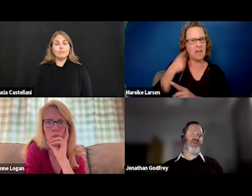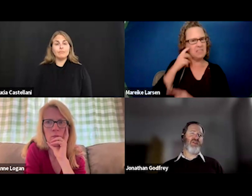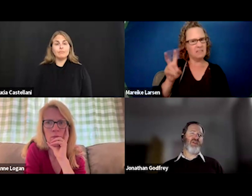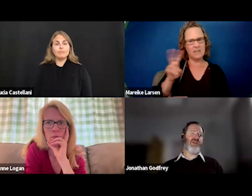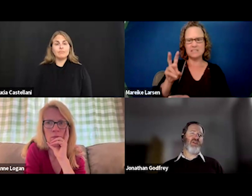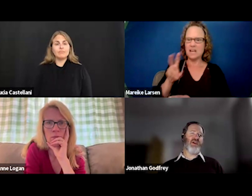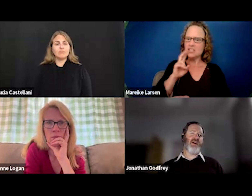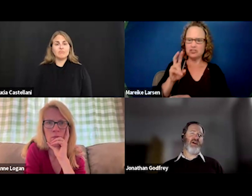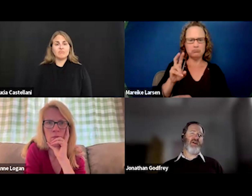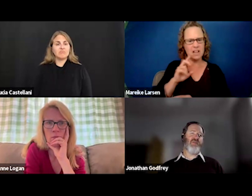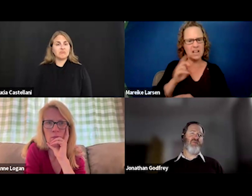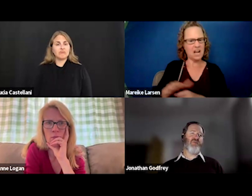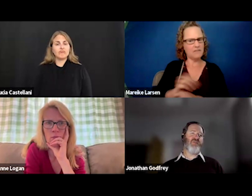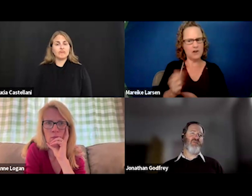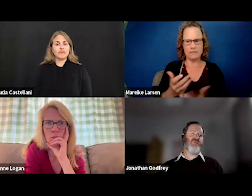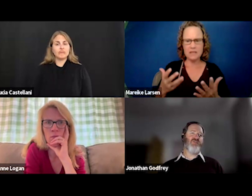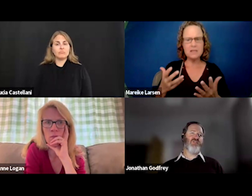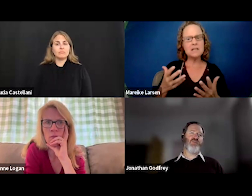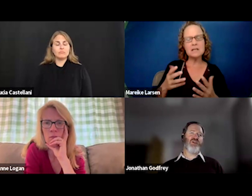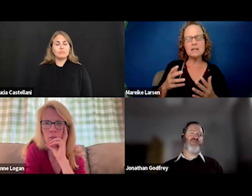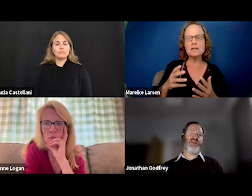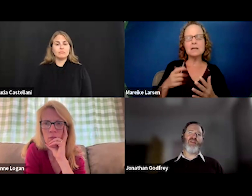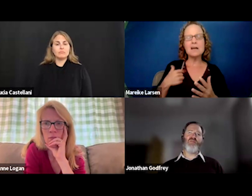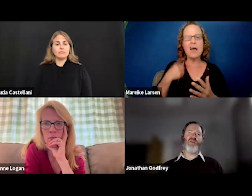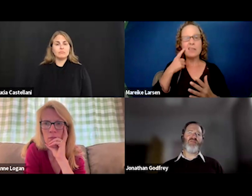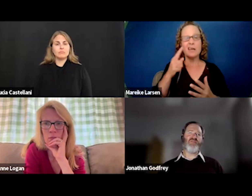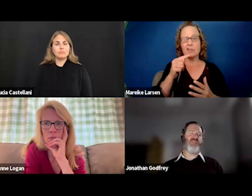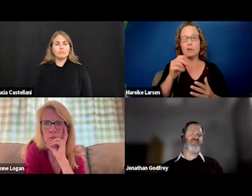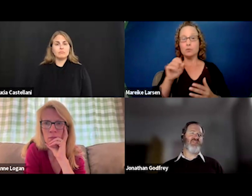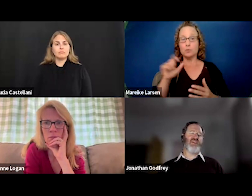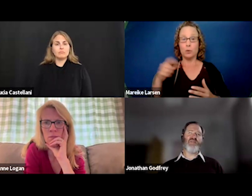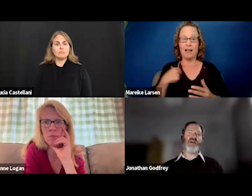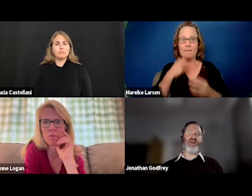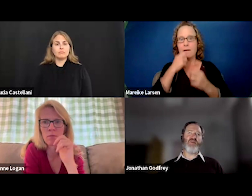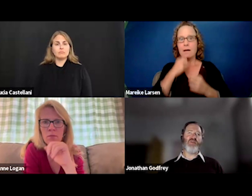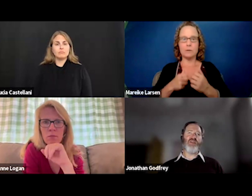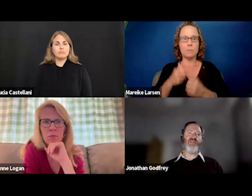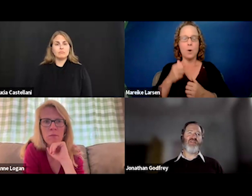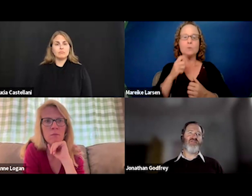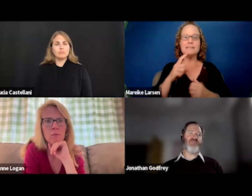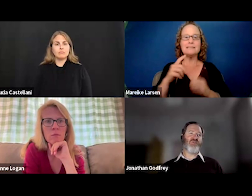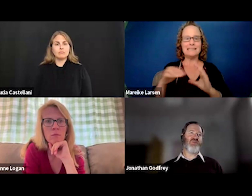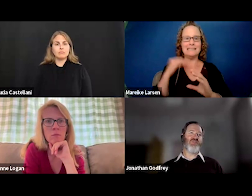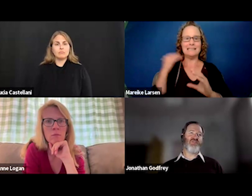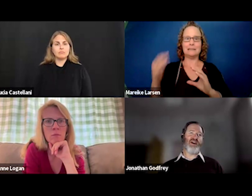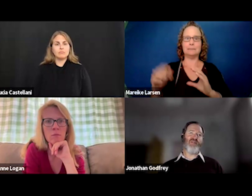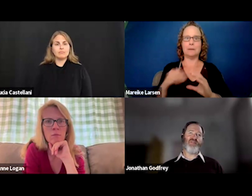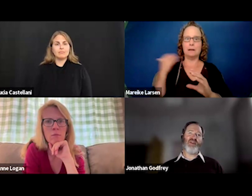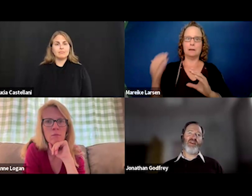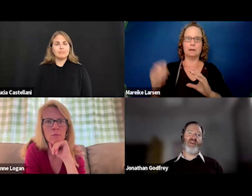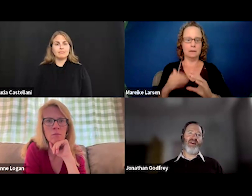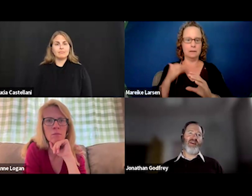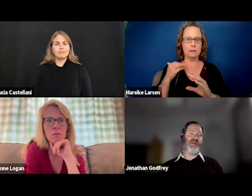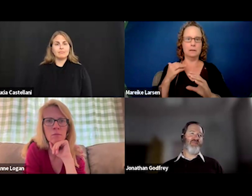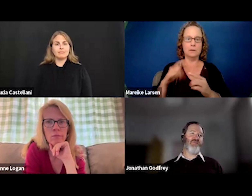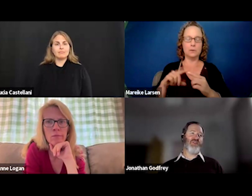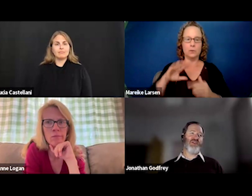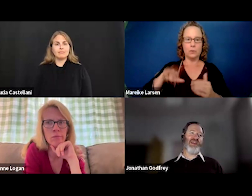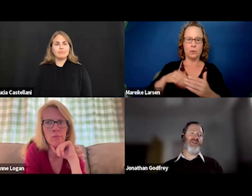I think the tool that I value most is the email that says to all staff, crane